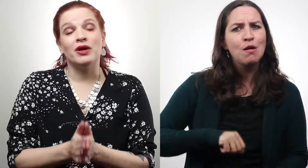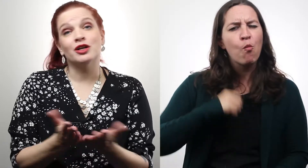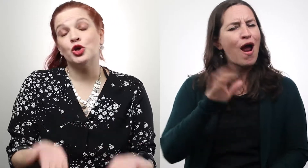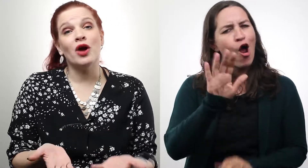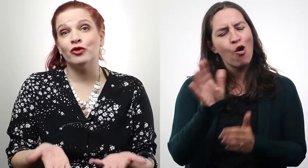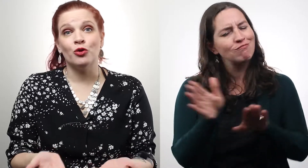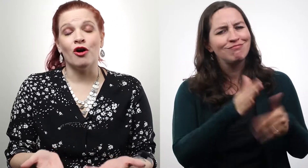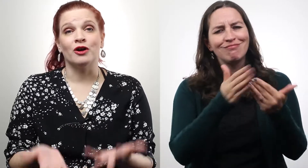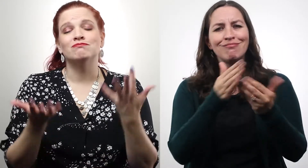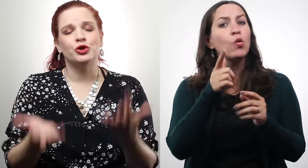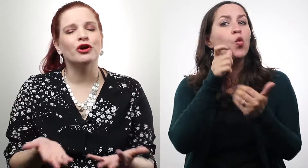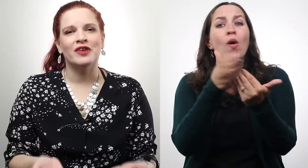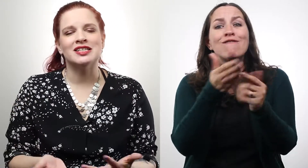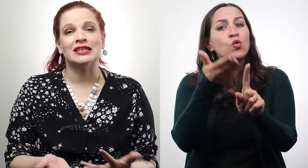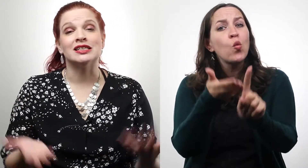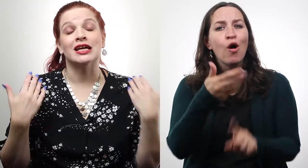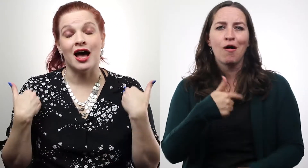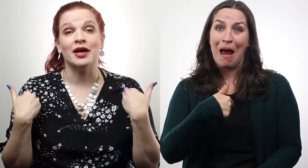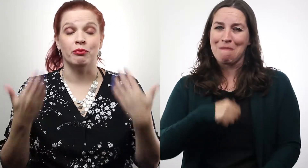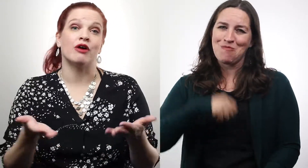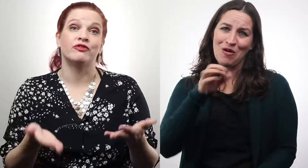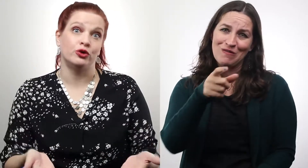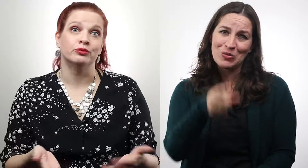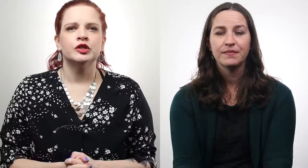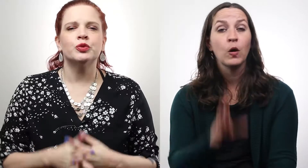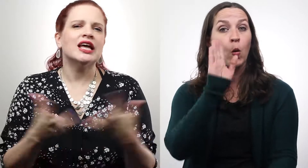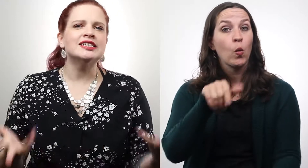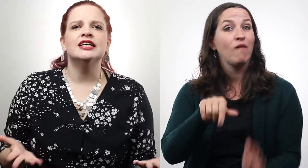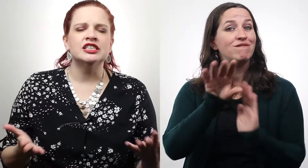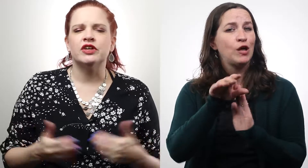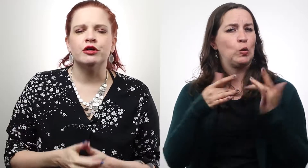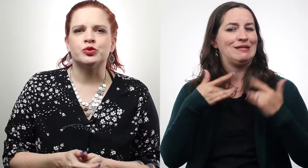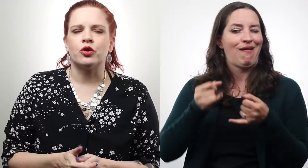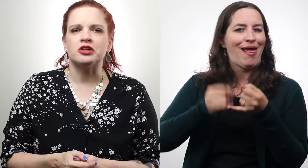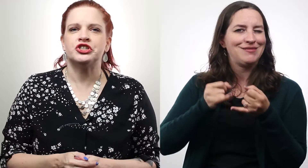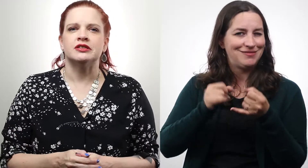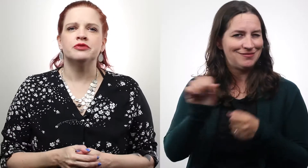because whoever you are, you are fantastic and I am proud of you. So we like to end these videos with questions.